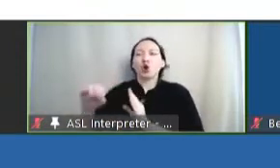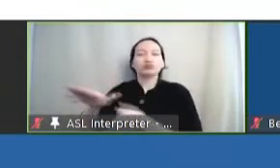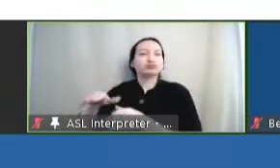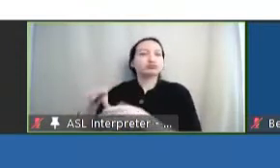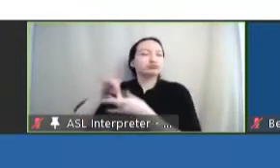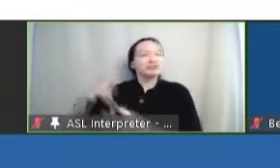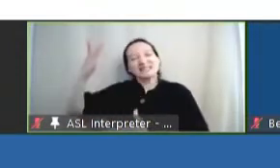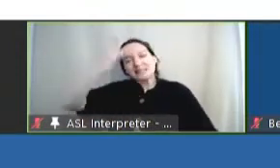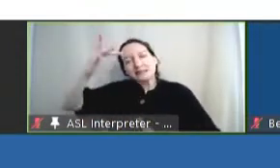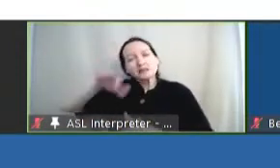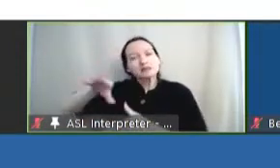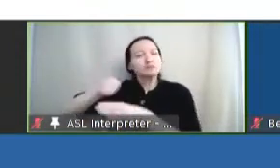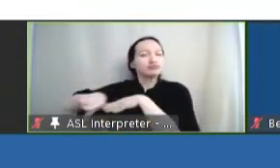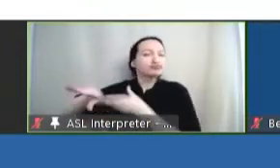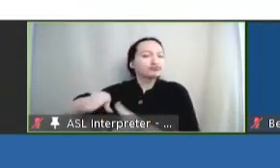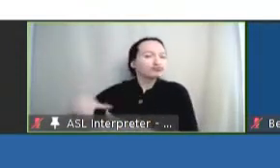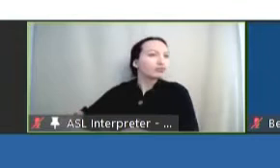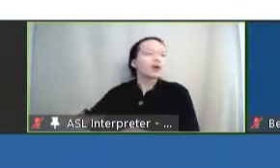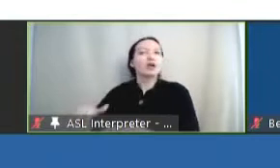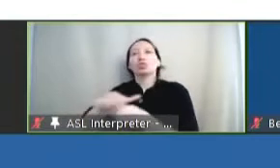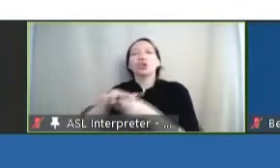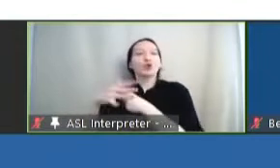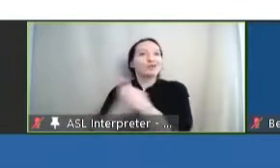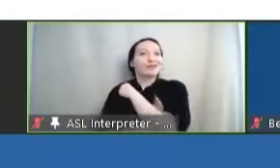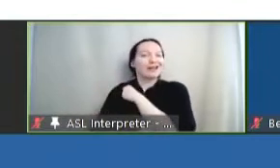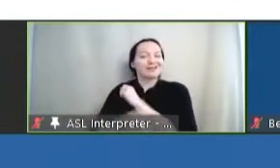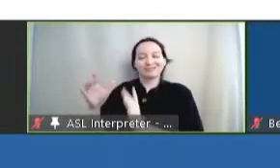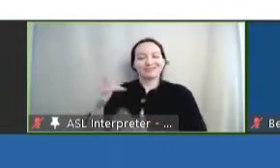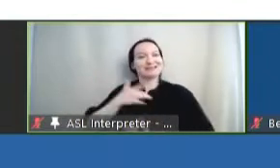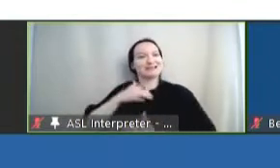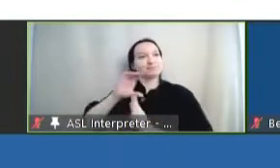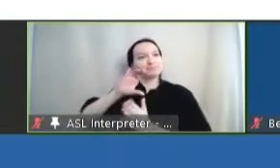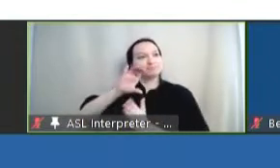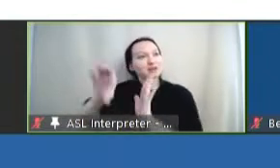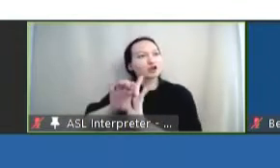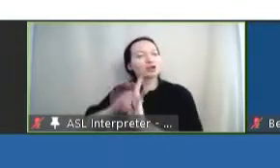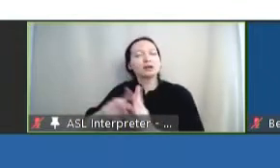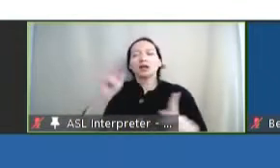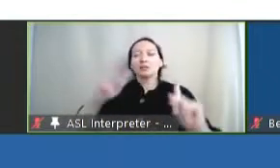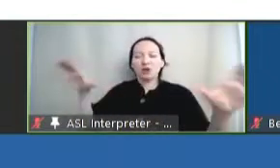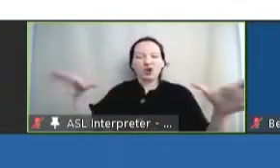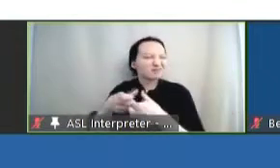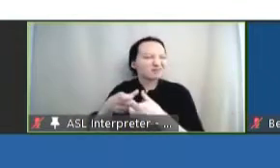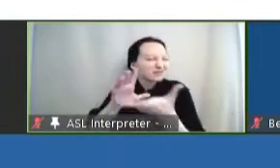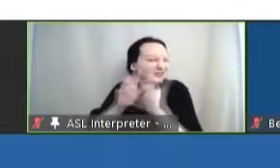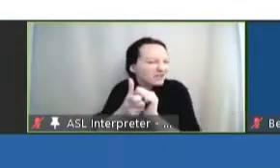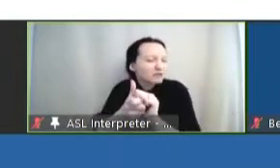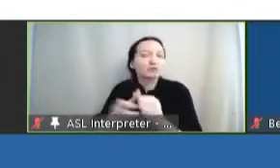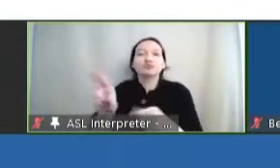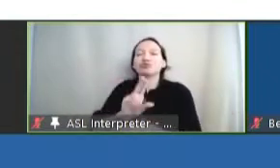We also controlled local county characteristics such as population density and used the CDC's